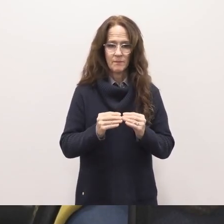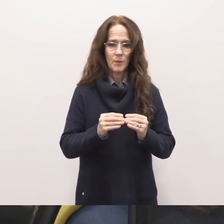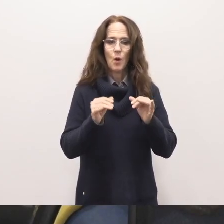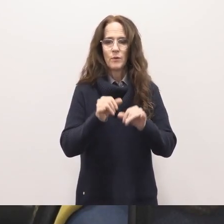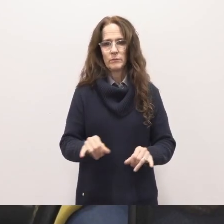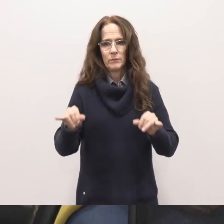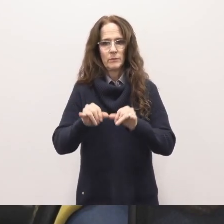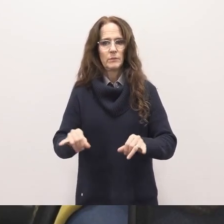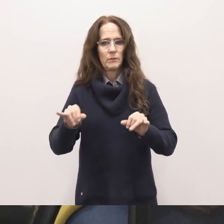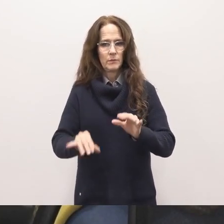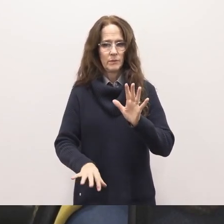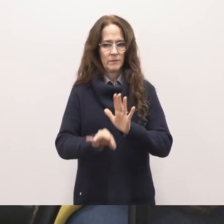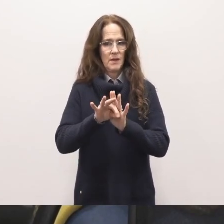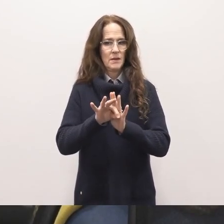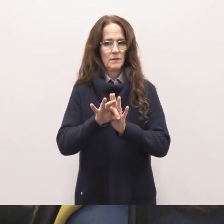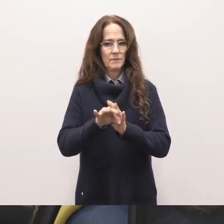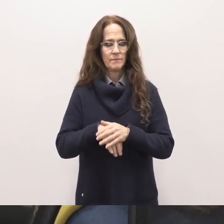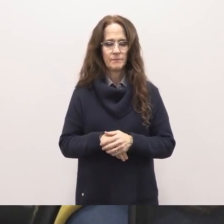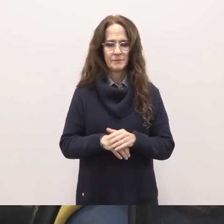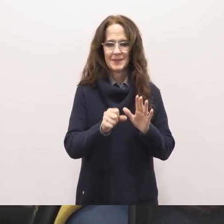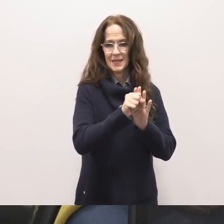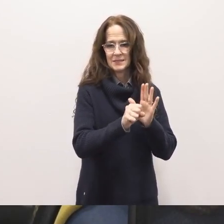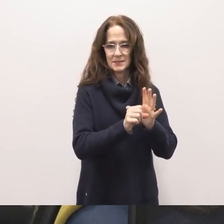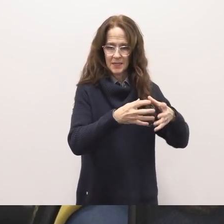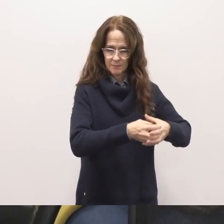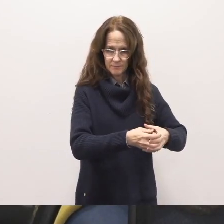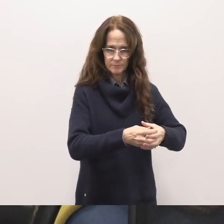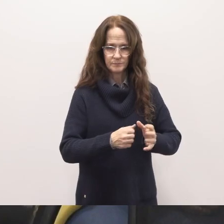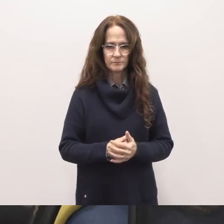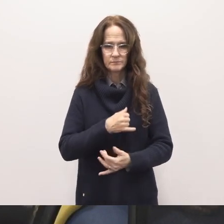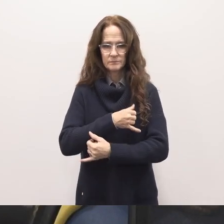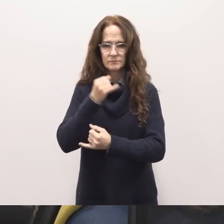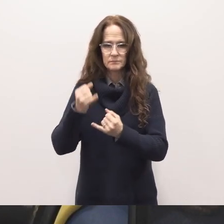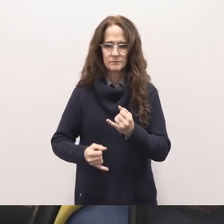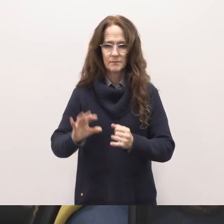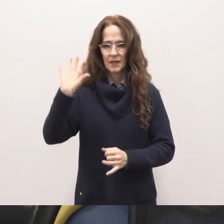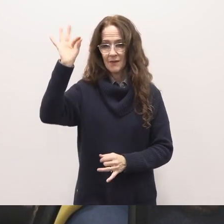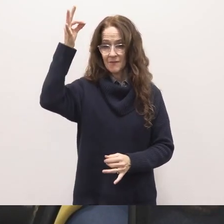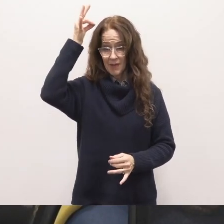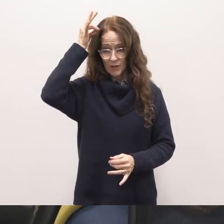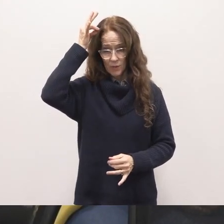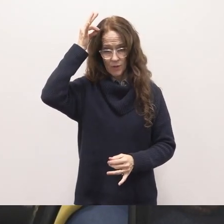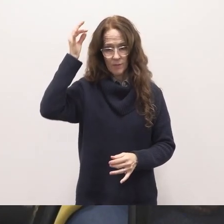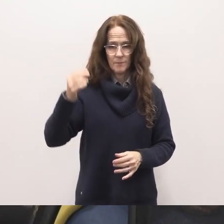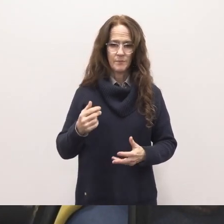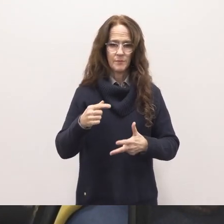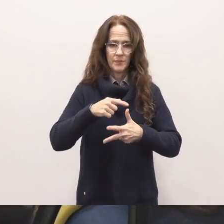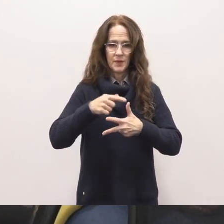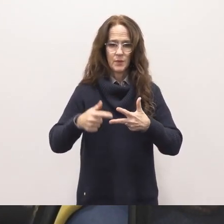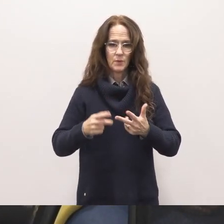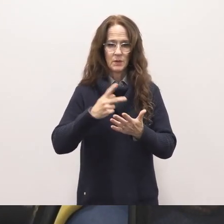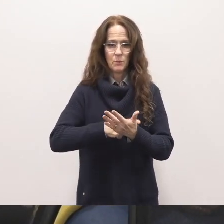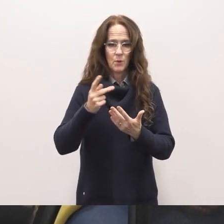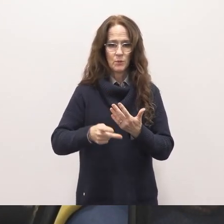So that's the state part of it. Final part is federal. So the three programs, and you can look at page 92,